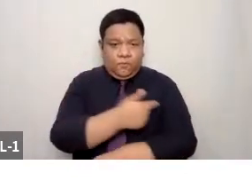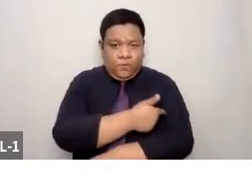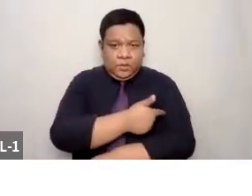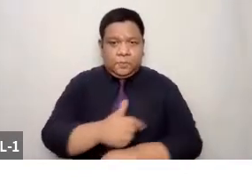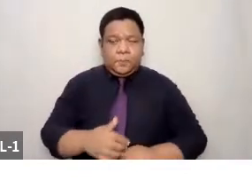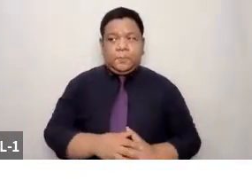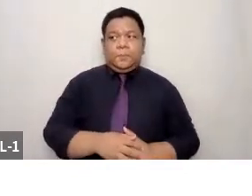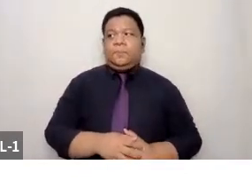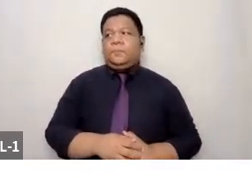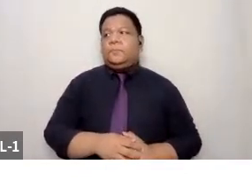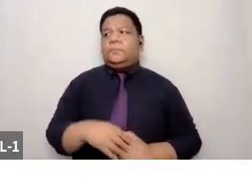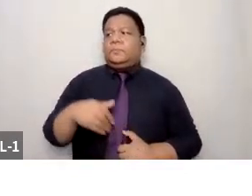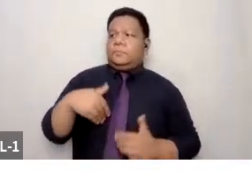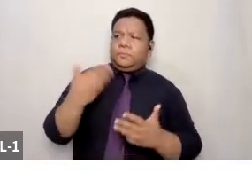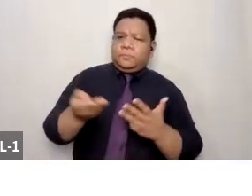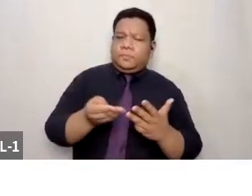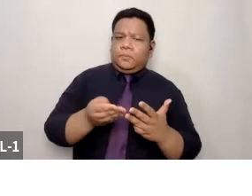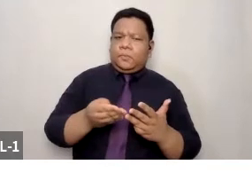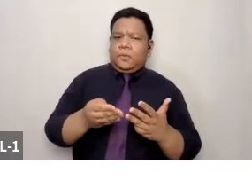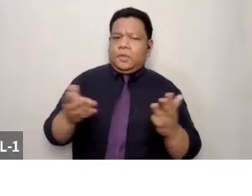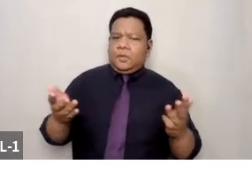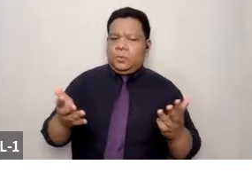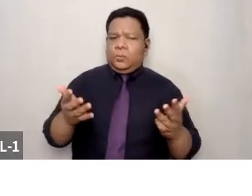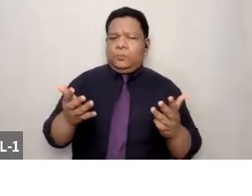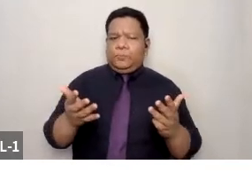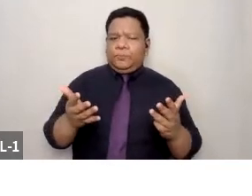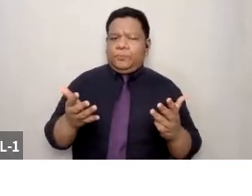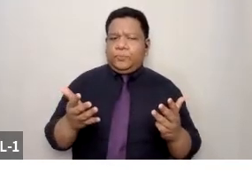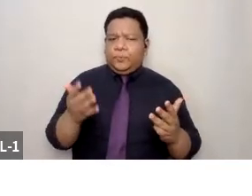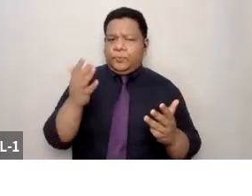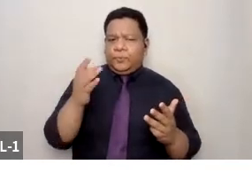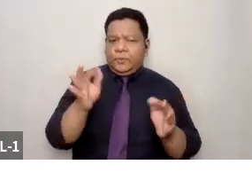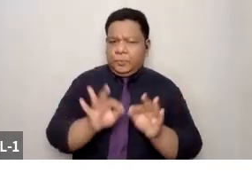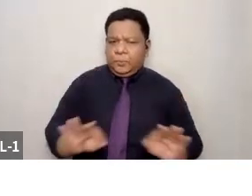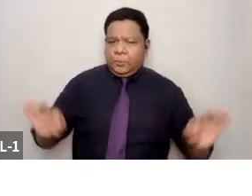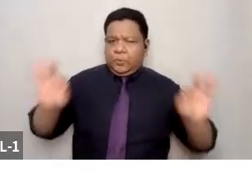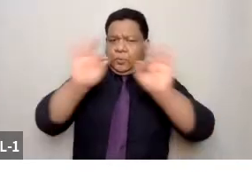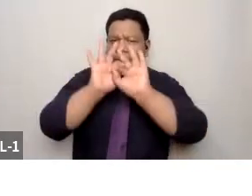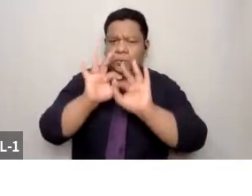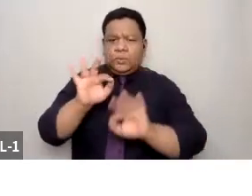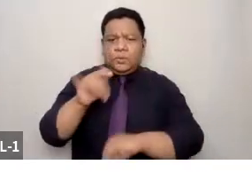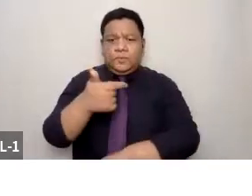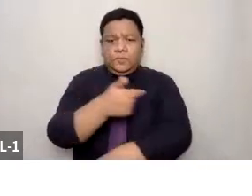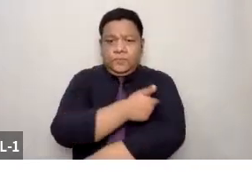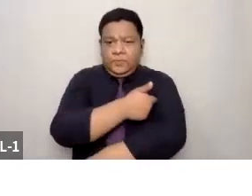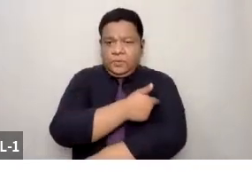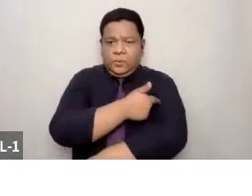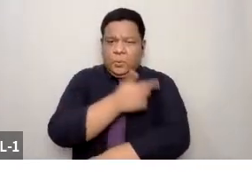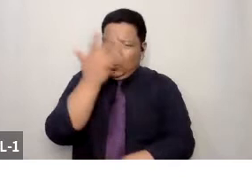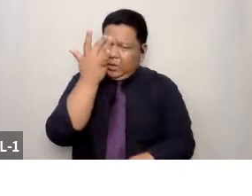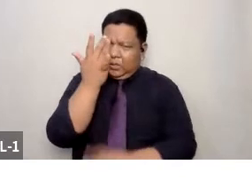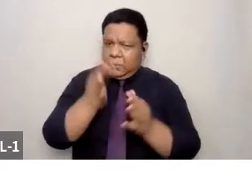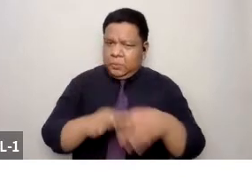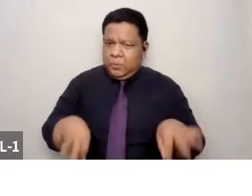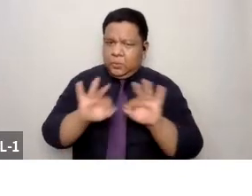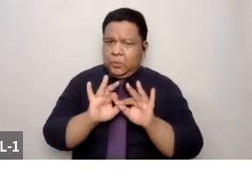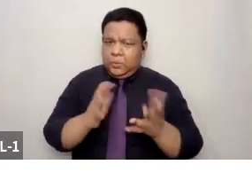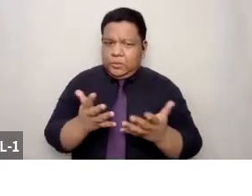Why is COVD-19 vaccination important especially for organizations like UNICEF?